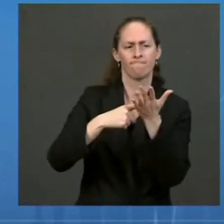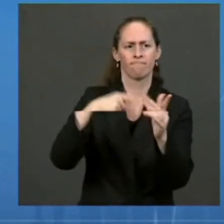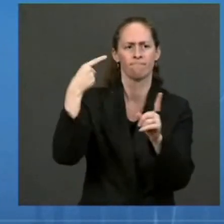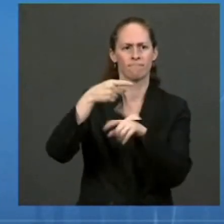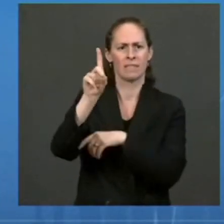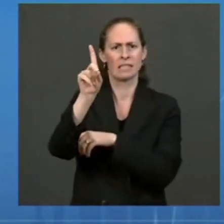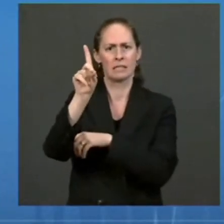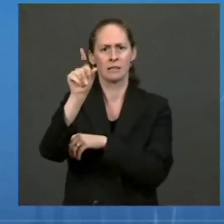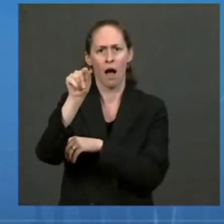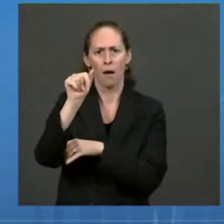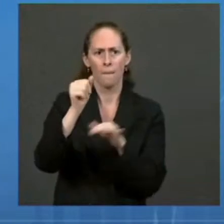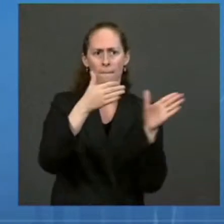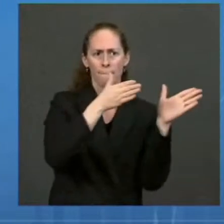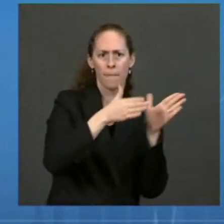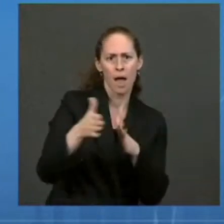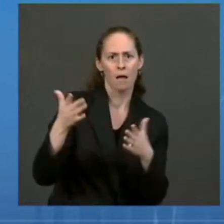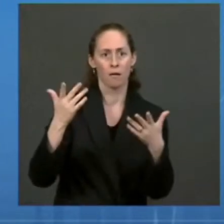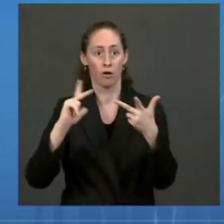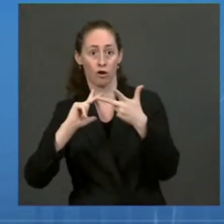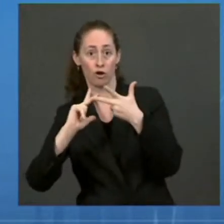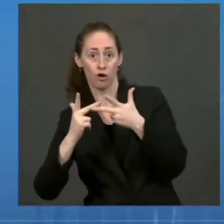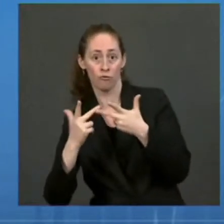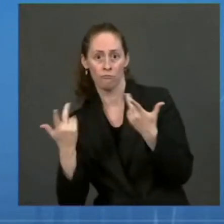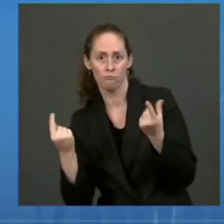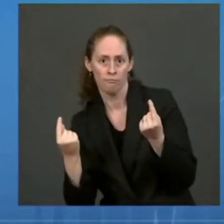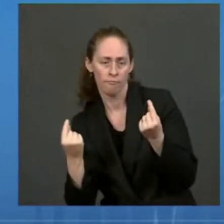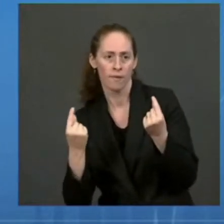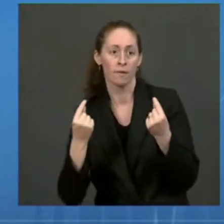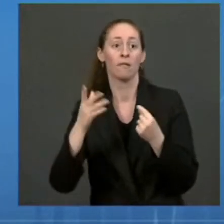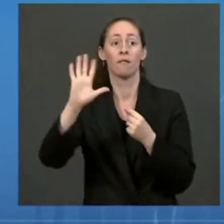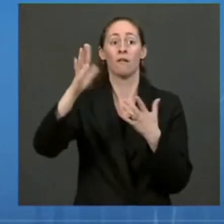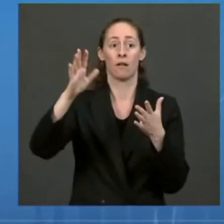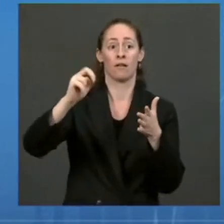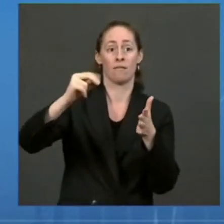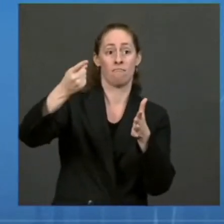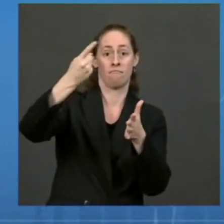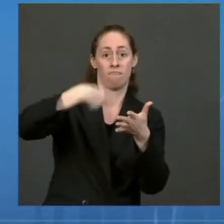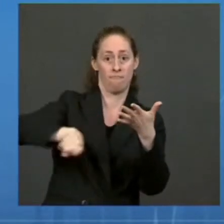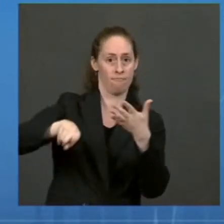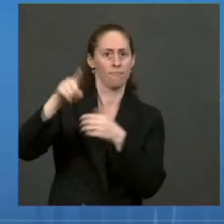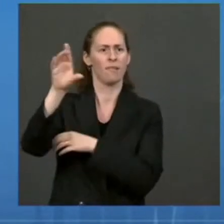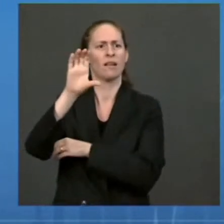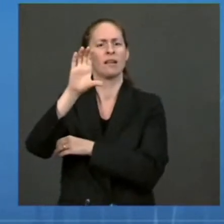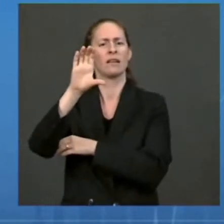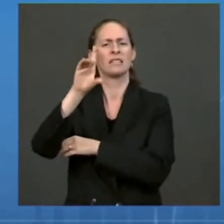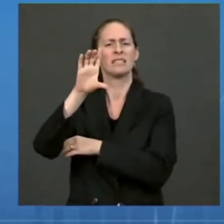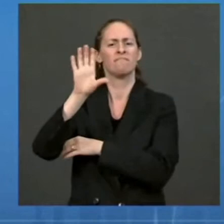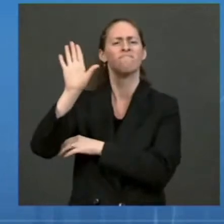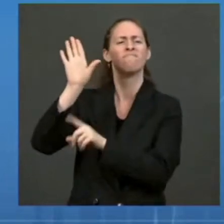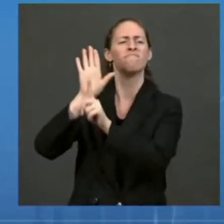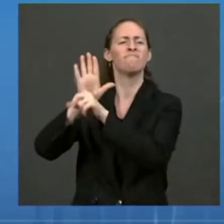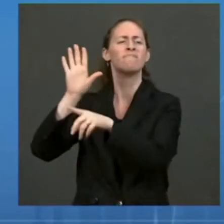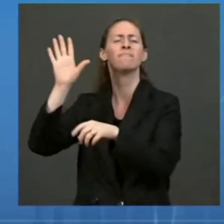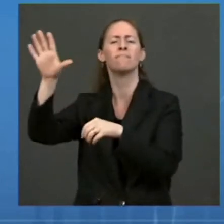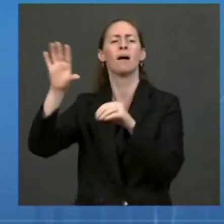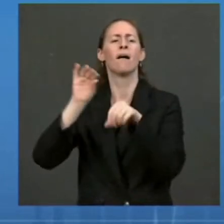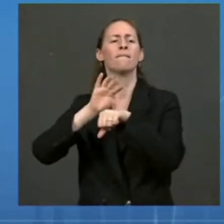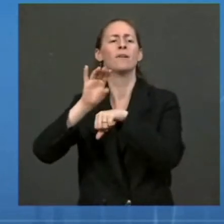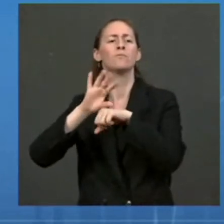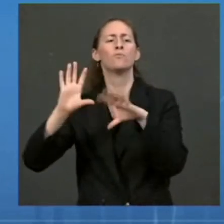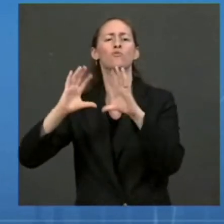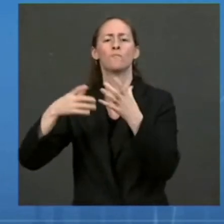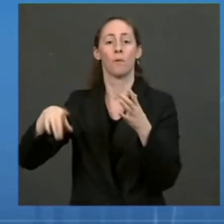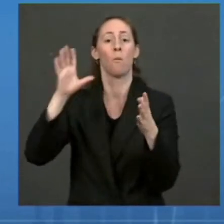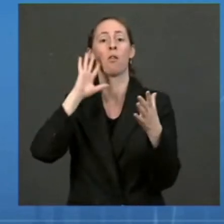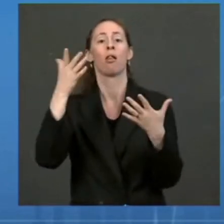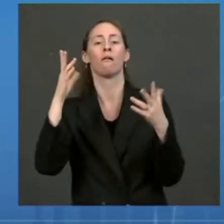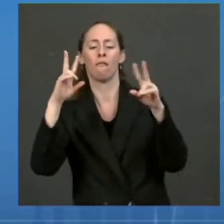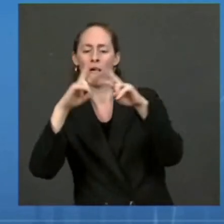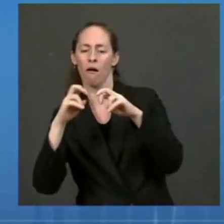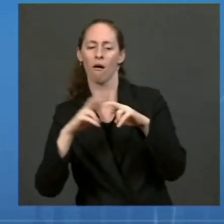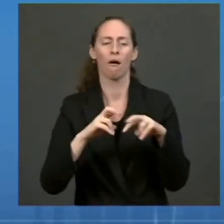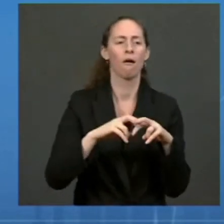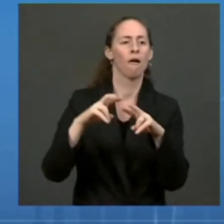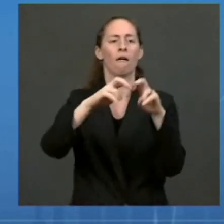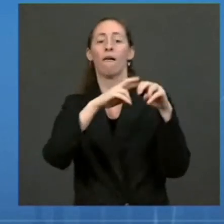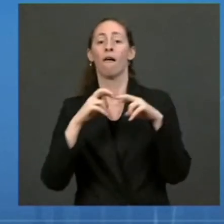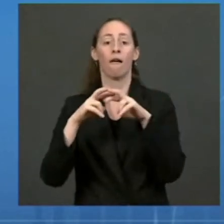NEEDED TO DISCUSS THE SAFE THE,